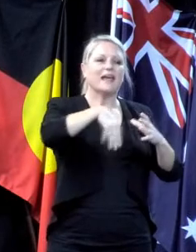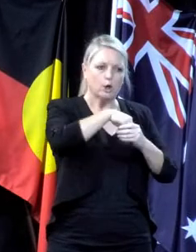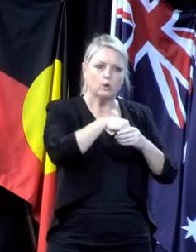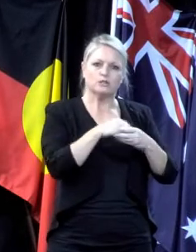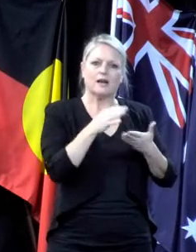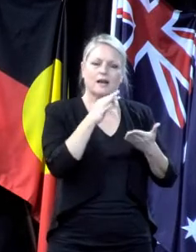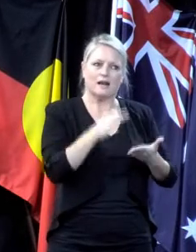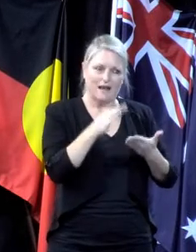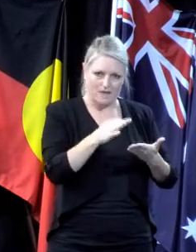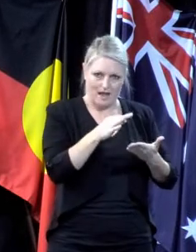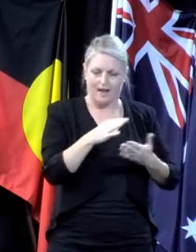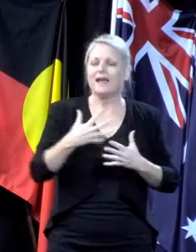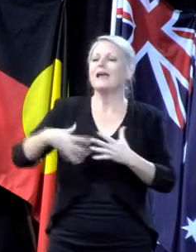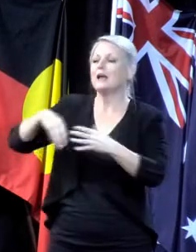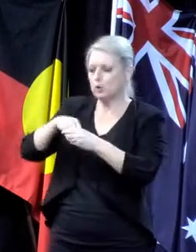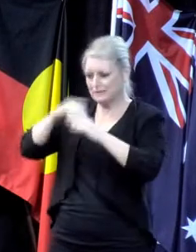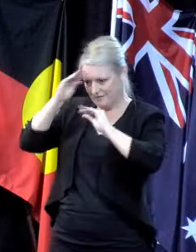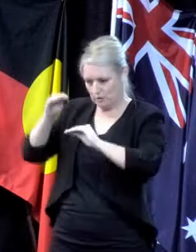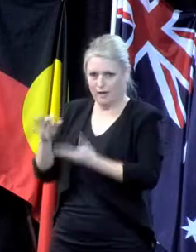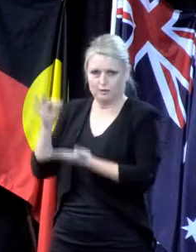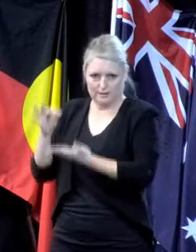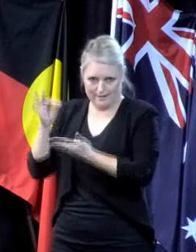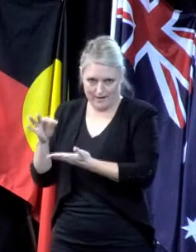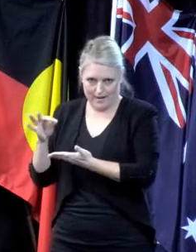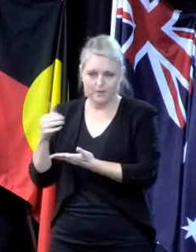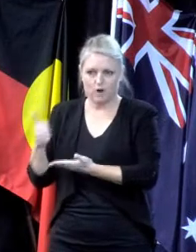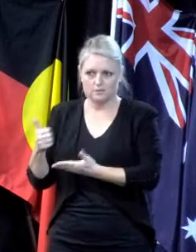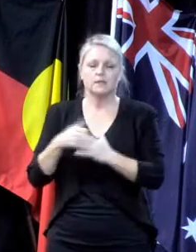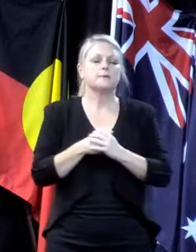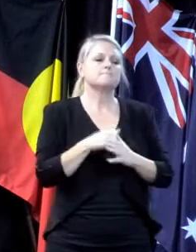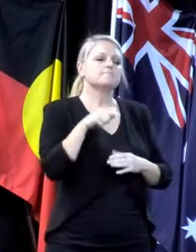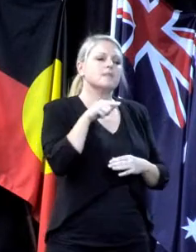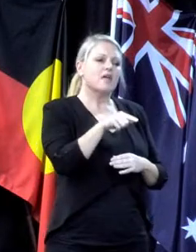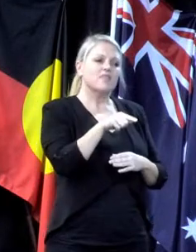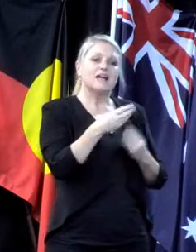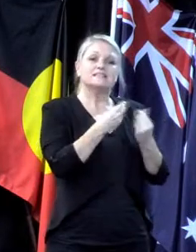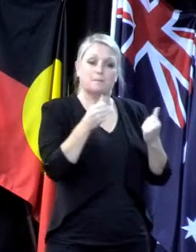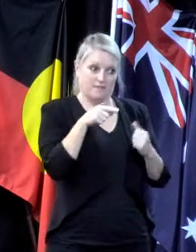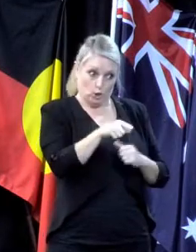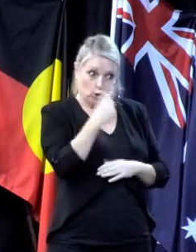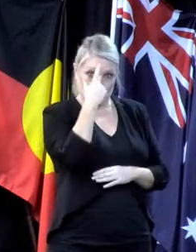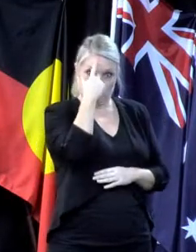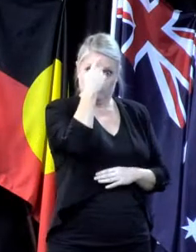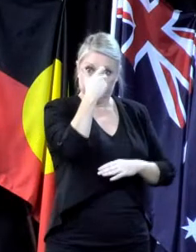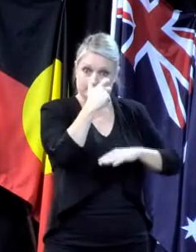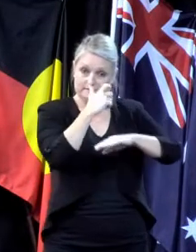Inclusion education cafe, yes. Thank you. So, that's something you created and developed. Yes, that's correct.